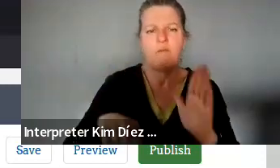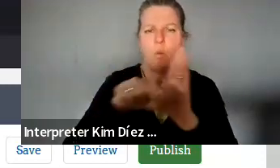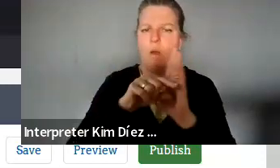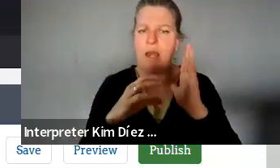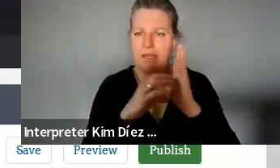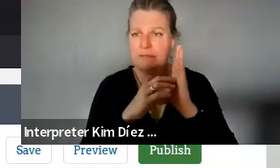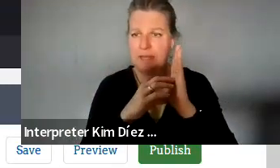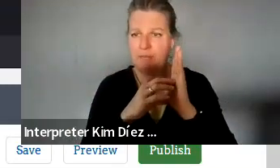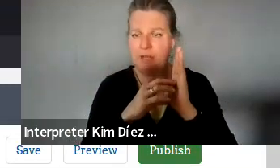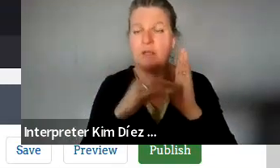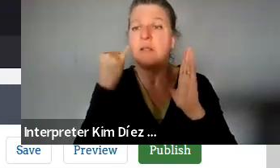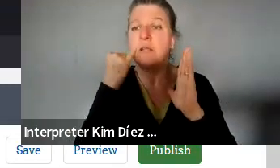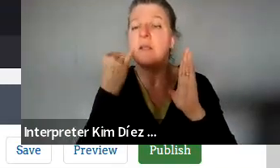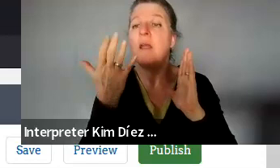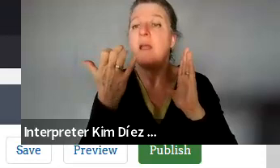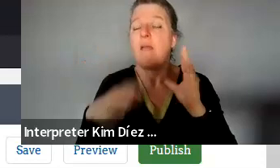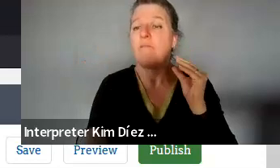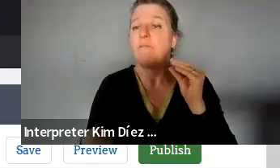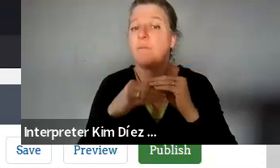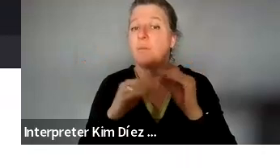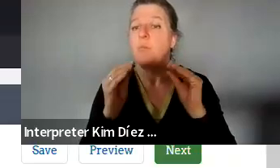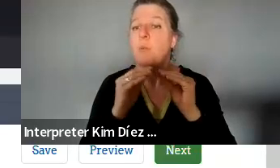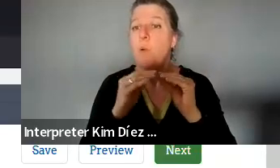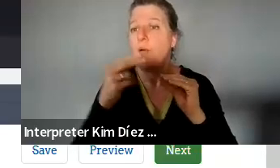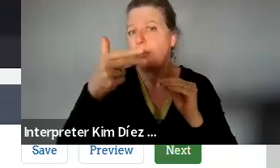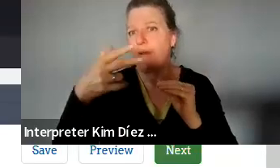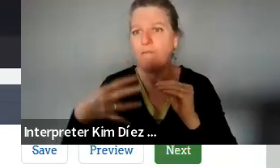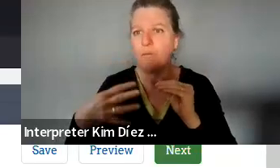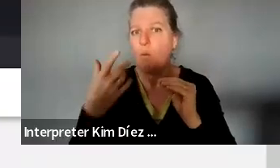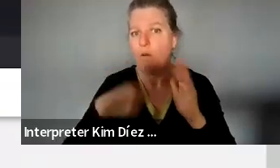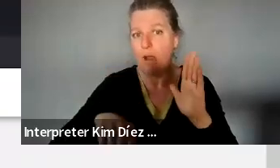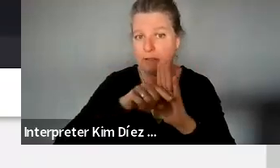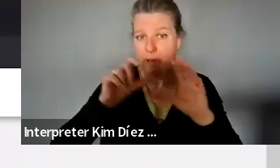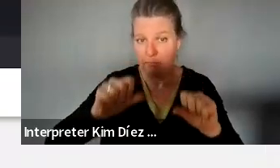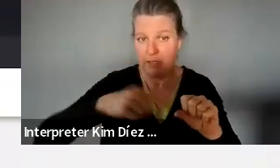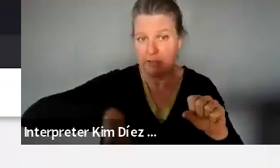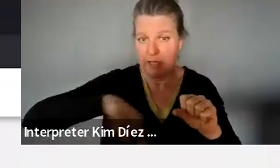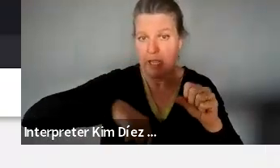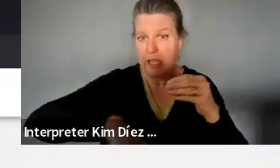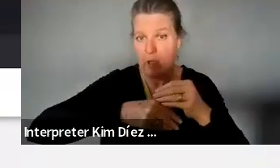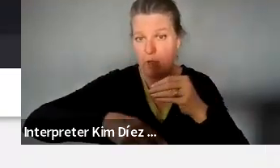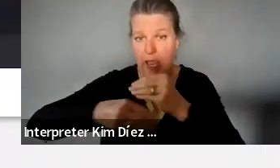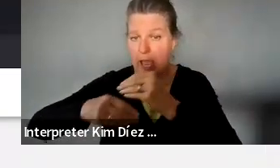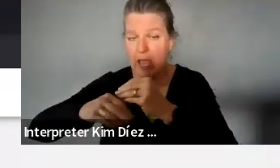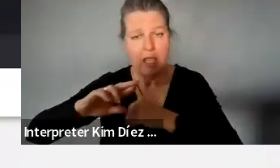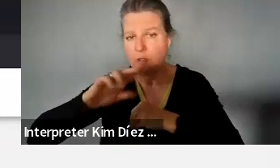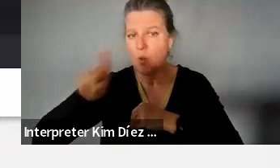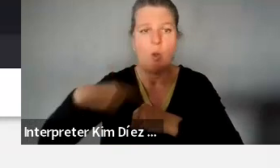Do we, if we want to display three or four assignments, can we add additional sections or does it all go under one?